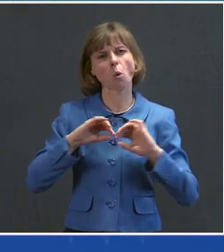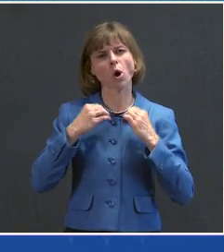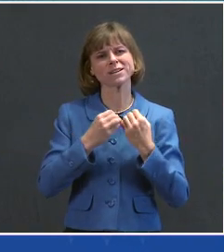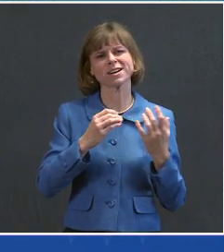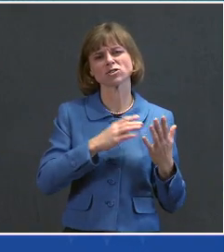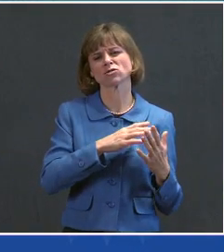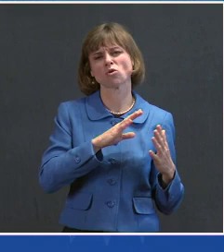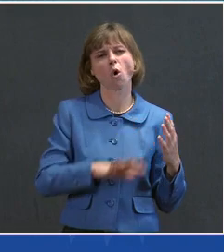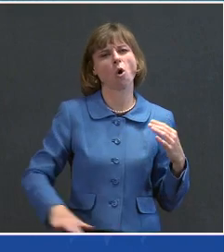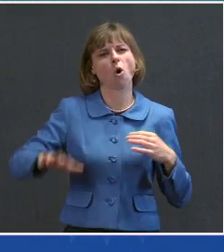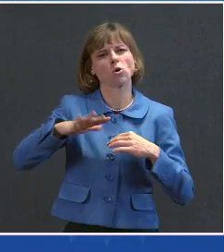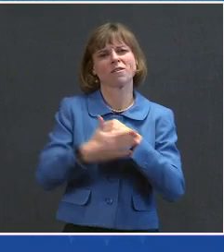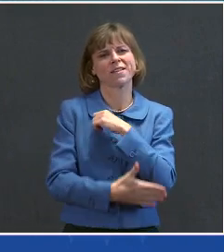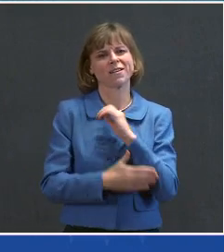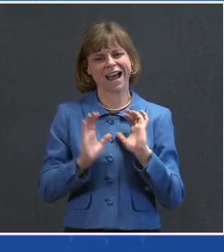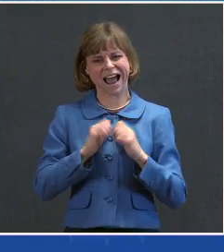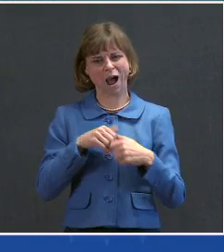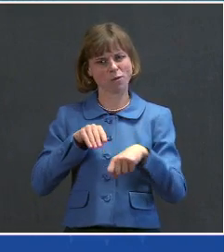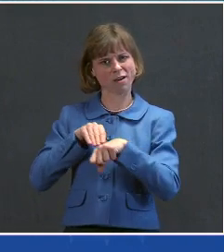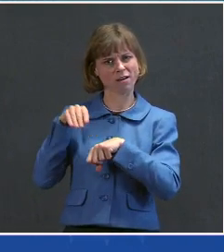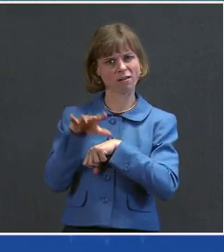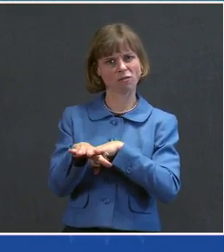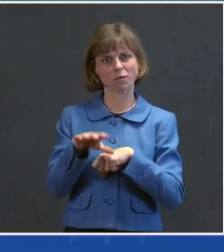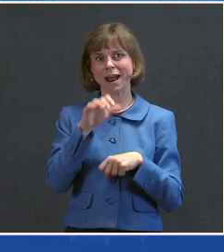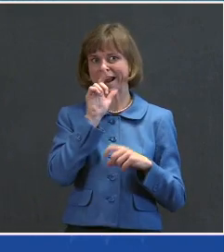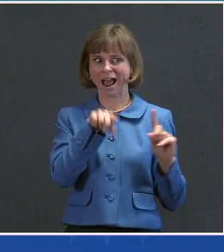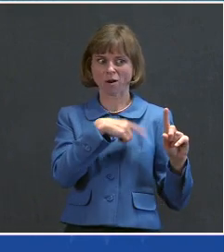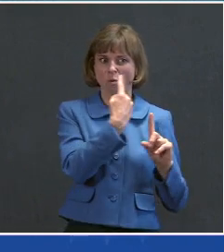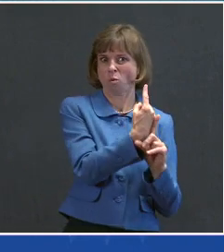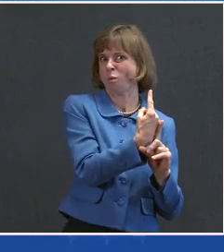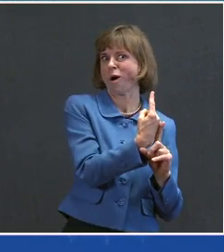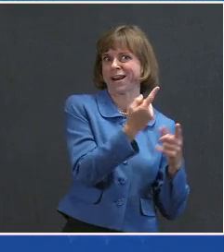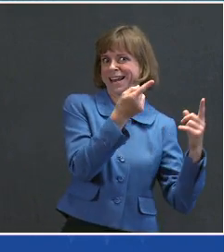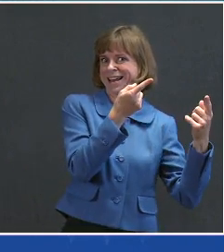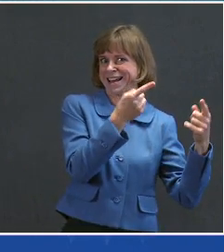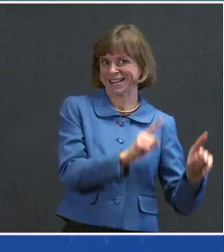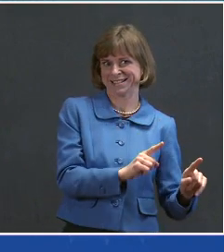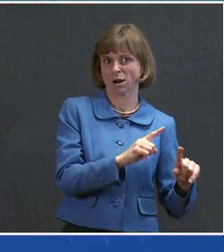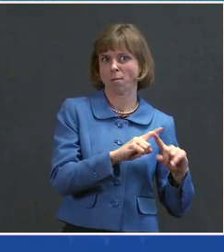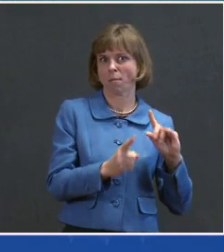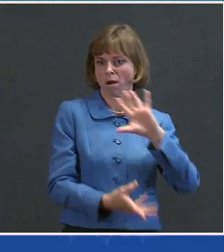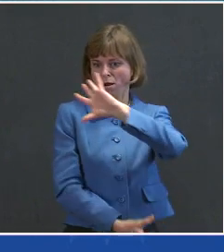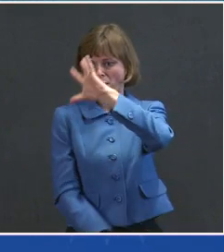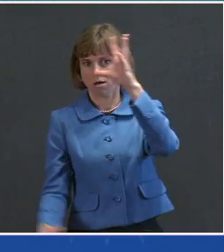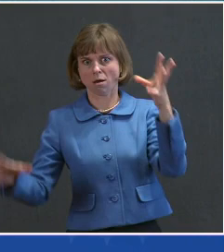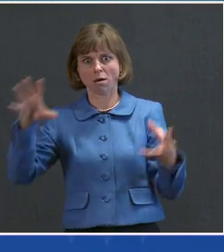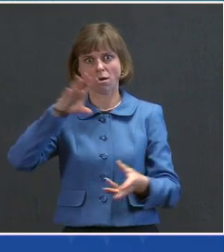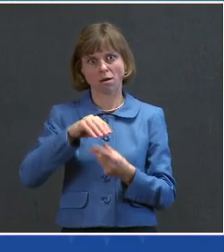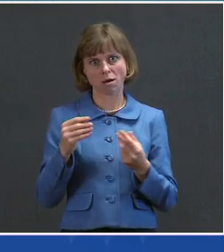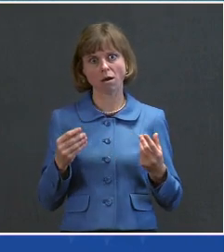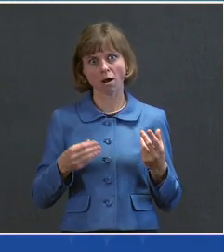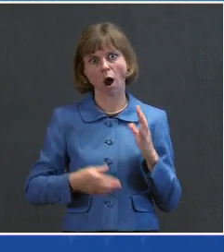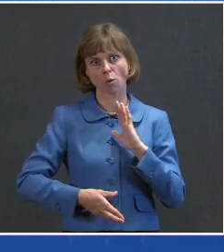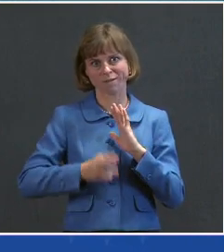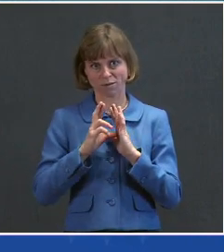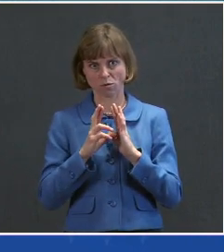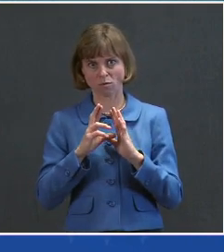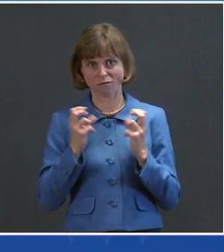We're not looking at individual incidents on their own. It's important that it's a comprehensive review. When that review is concluded, we'll have more to say.